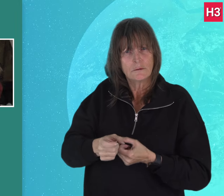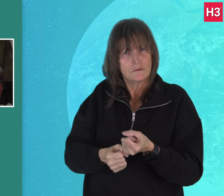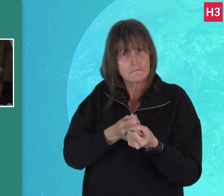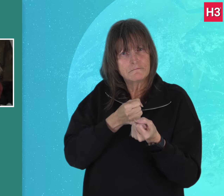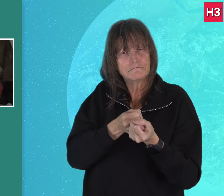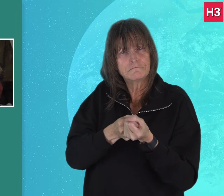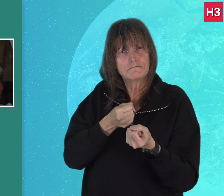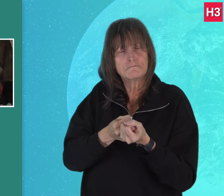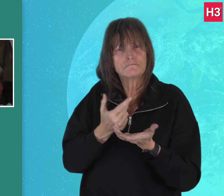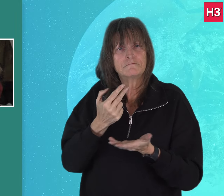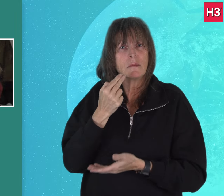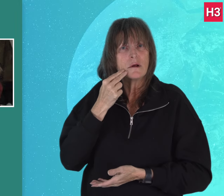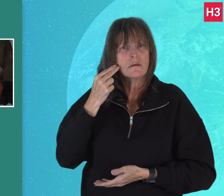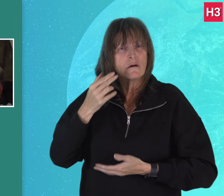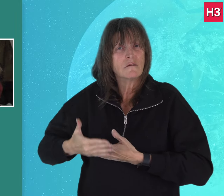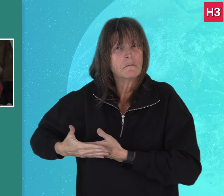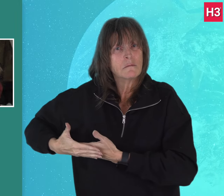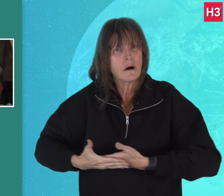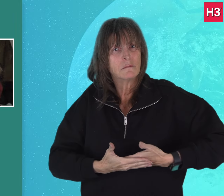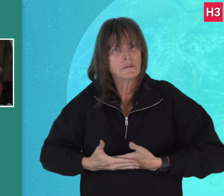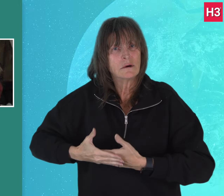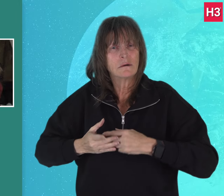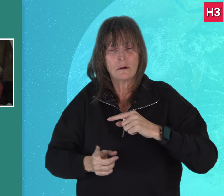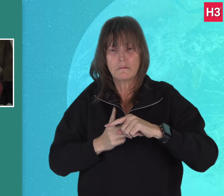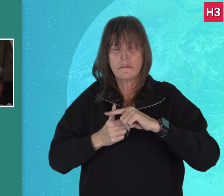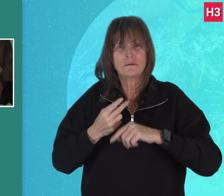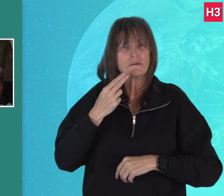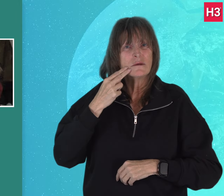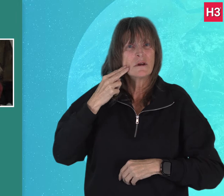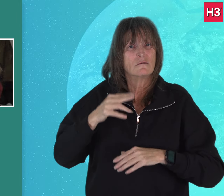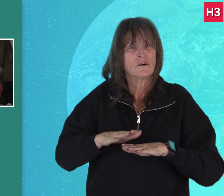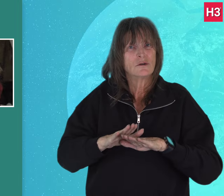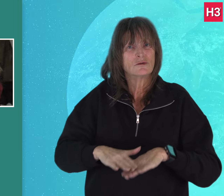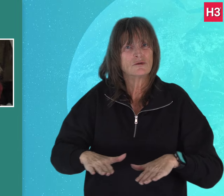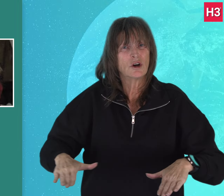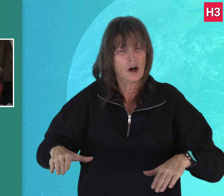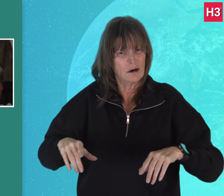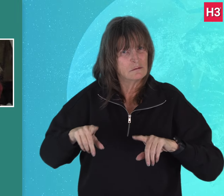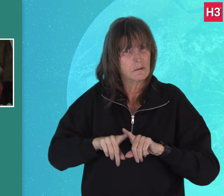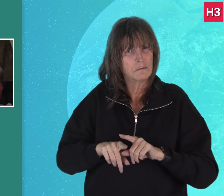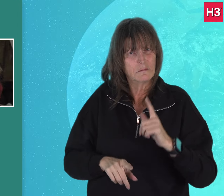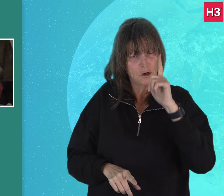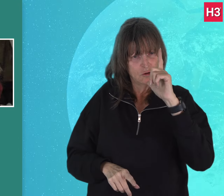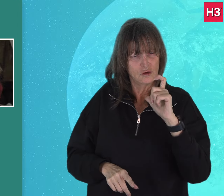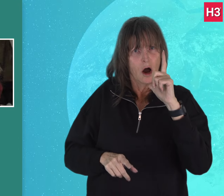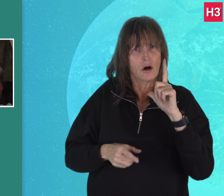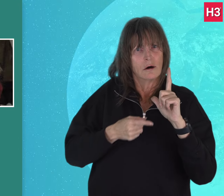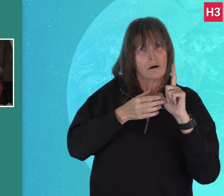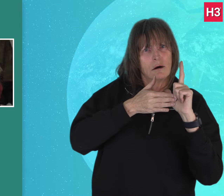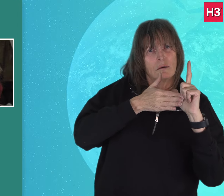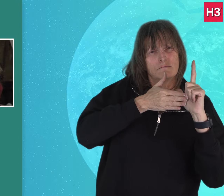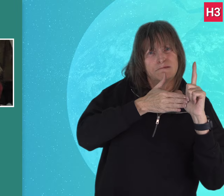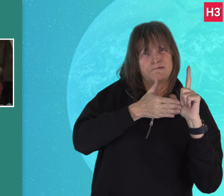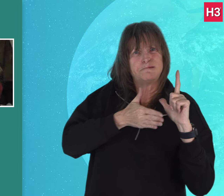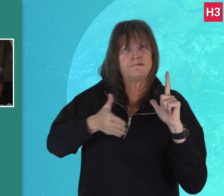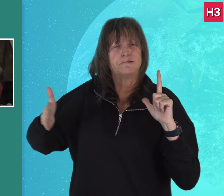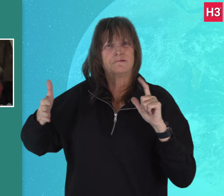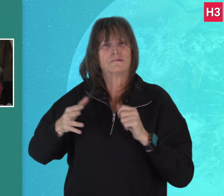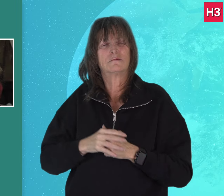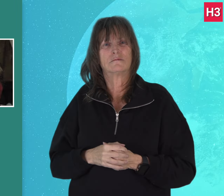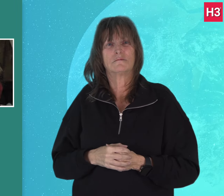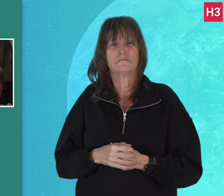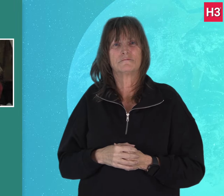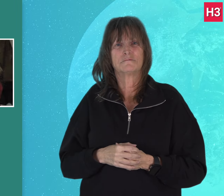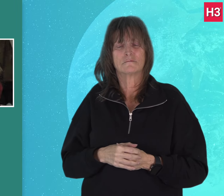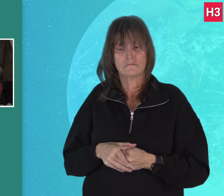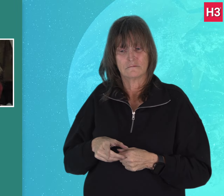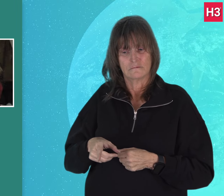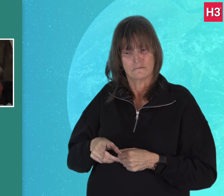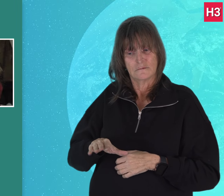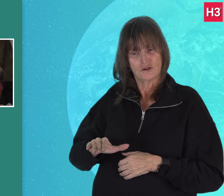the government must support Deaf babies and Deaf children